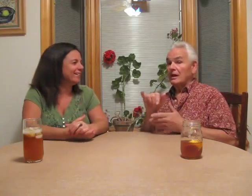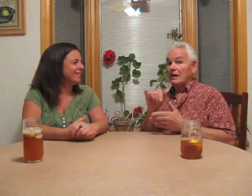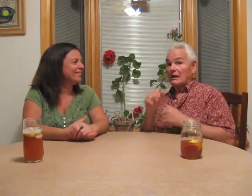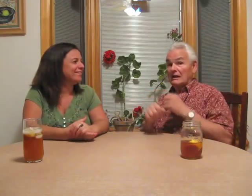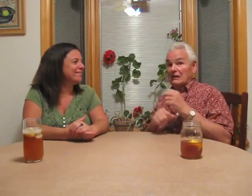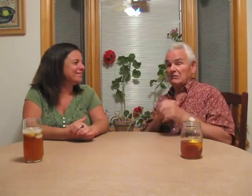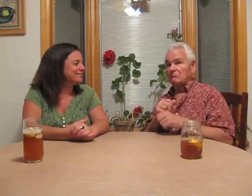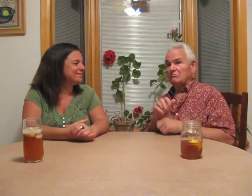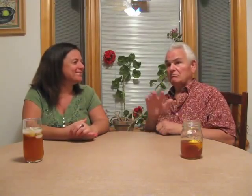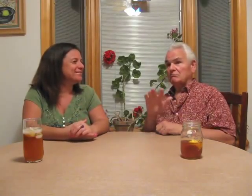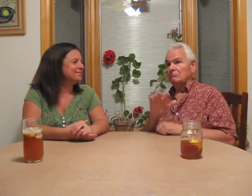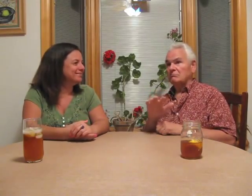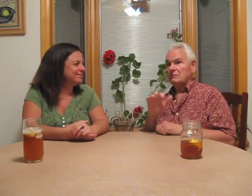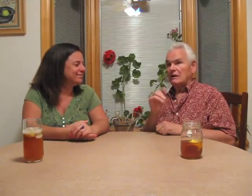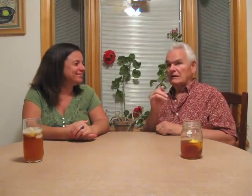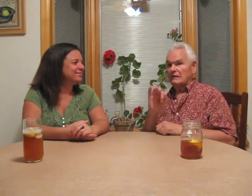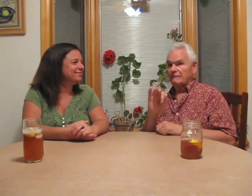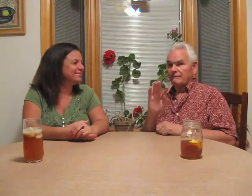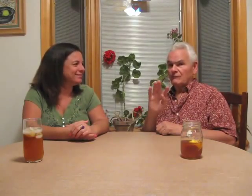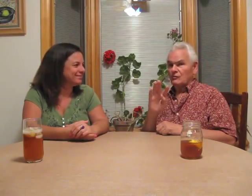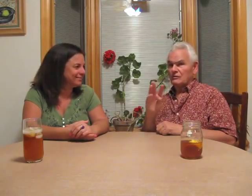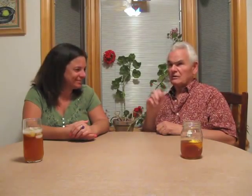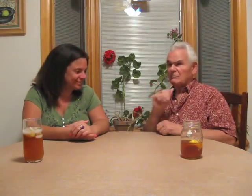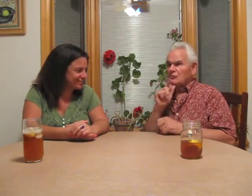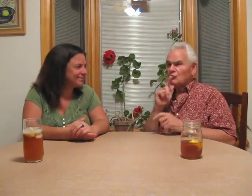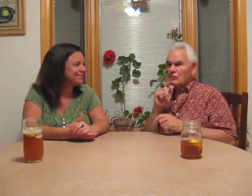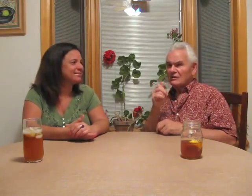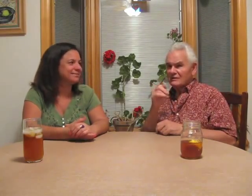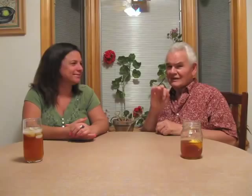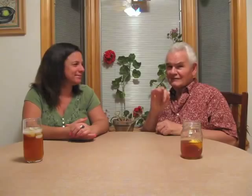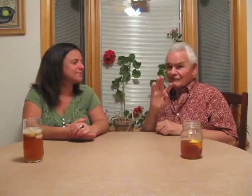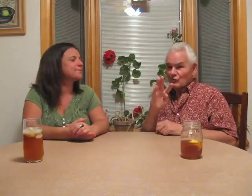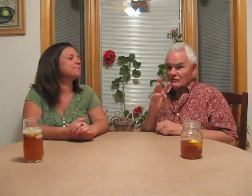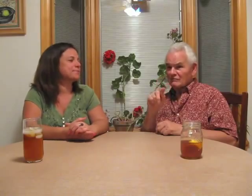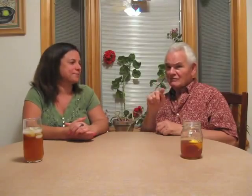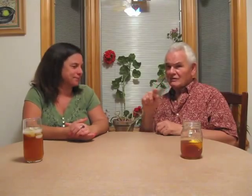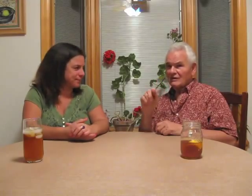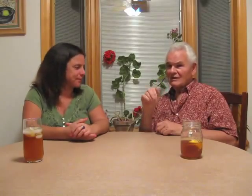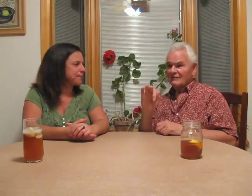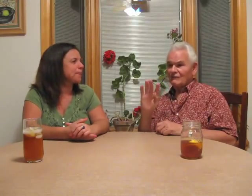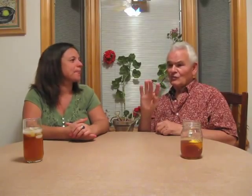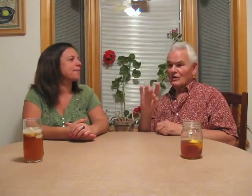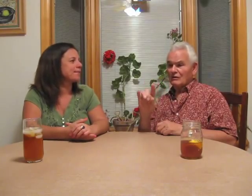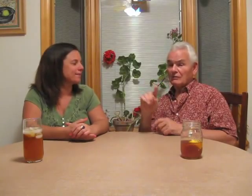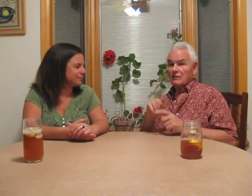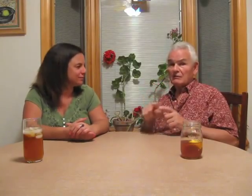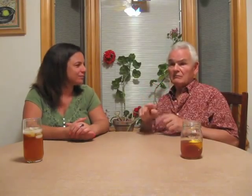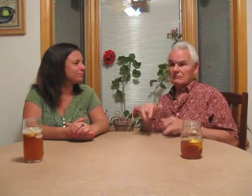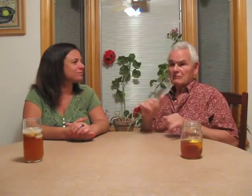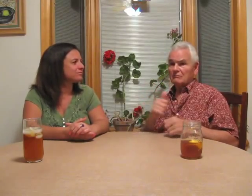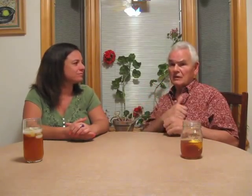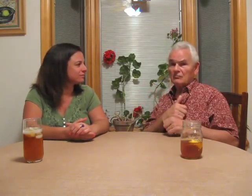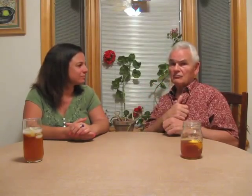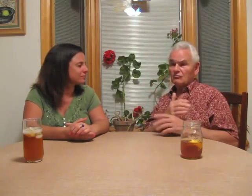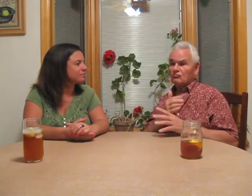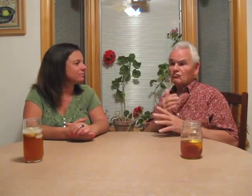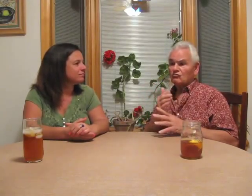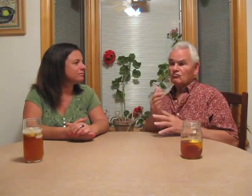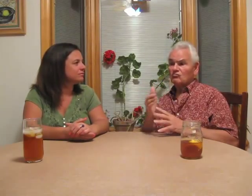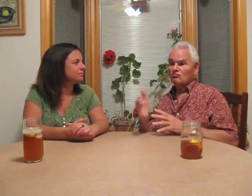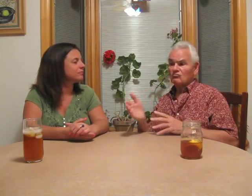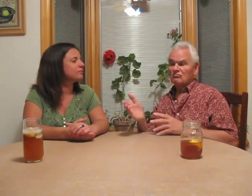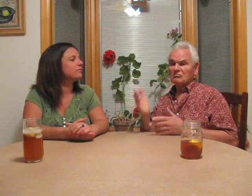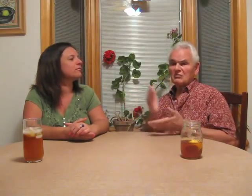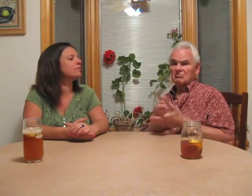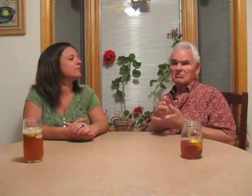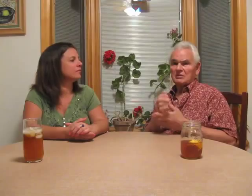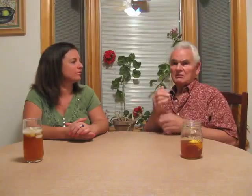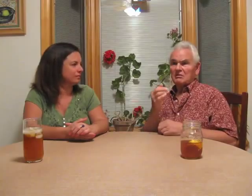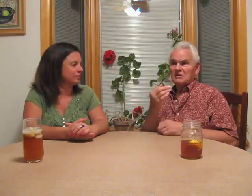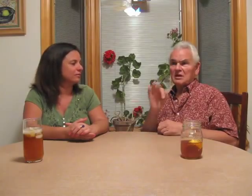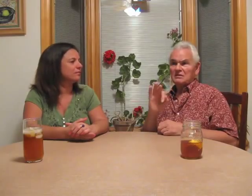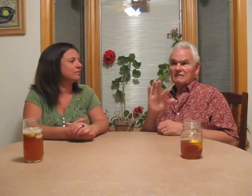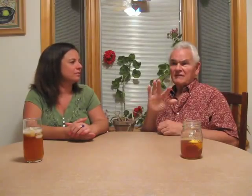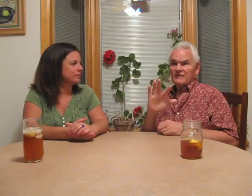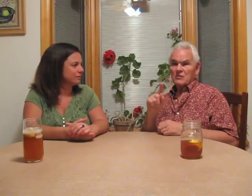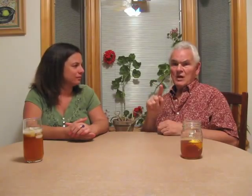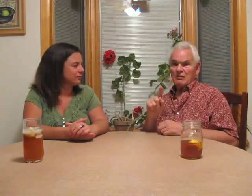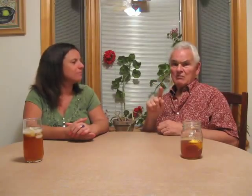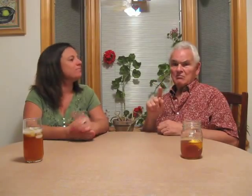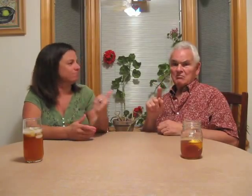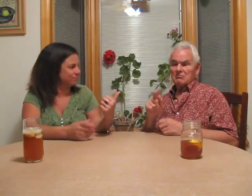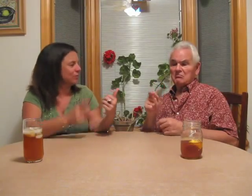It occurred around the year 1946. I am not sure. It can be between 1946-1948 that military practice continued until 1951.